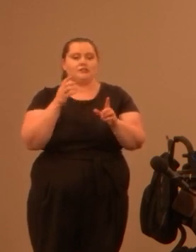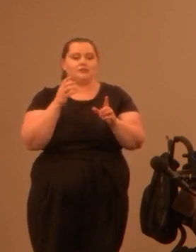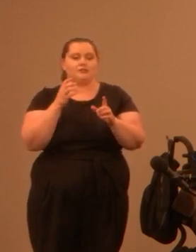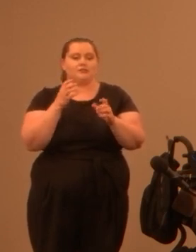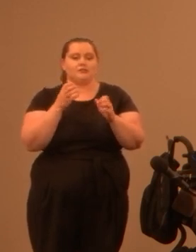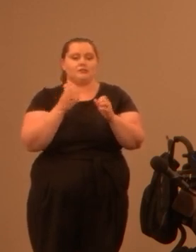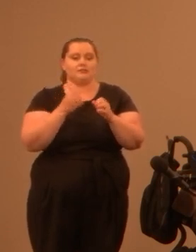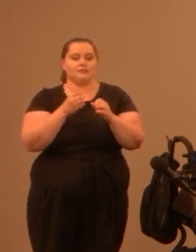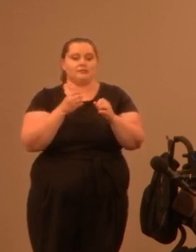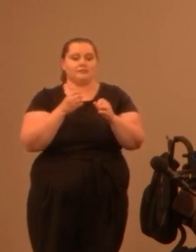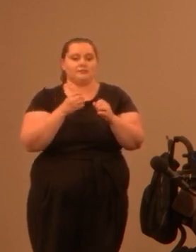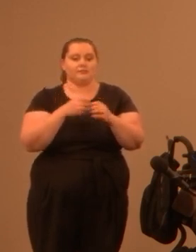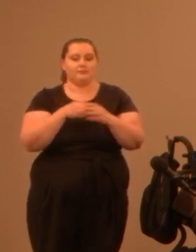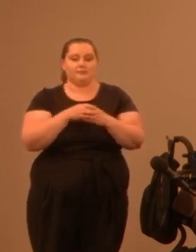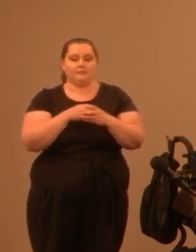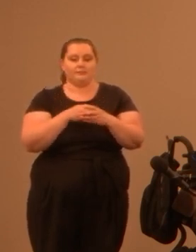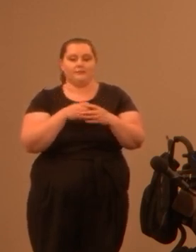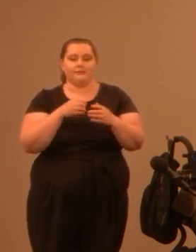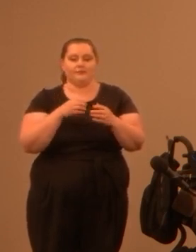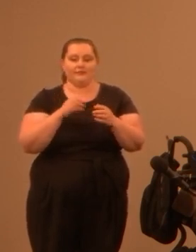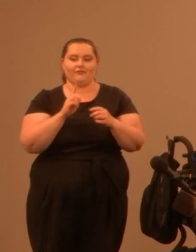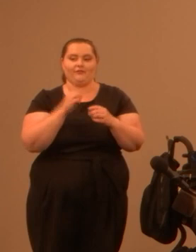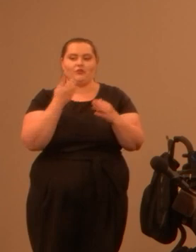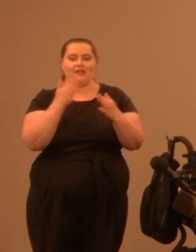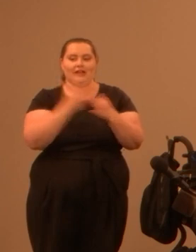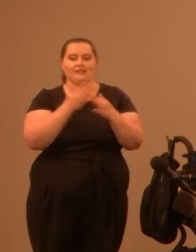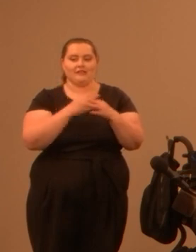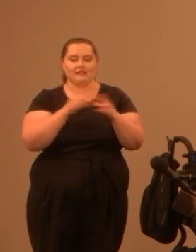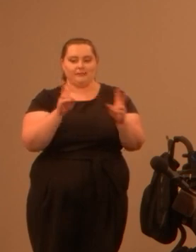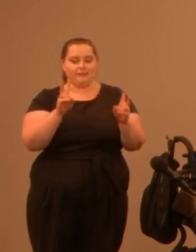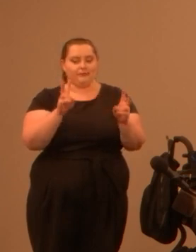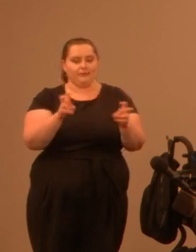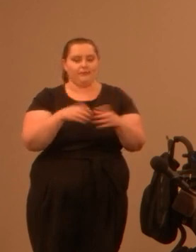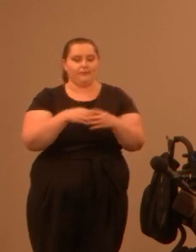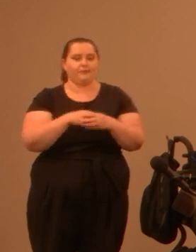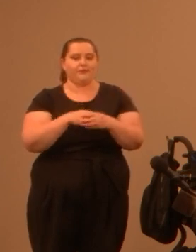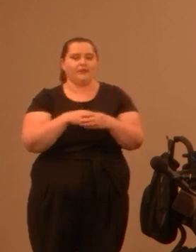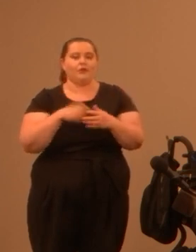of accessibility. Through her tireless efforts she has not only served as the